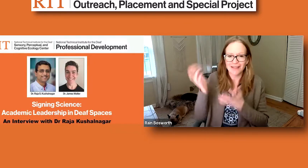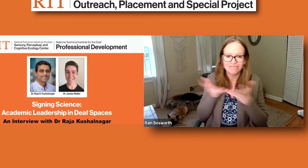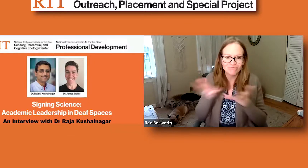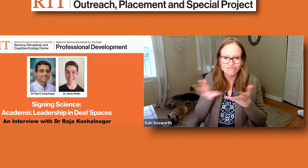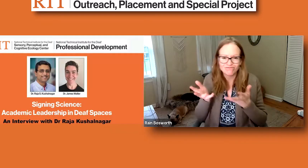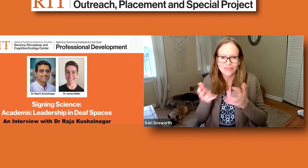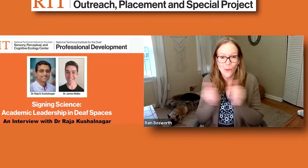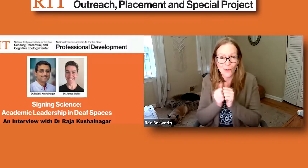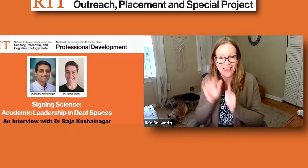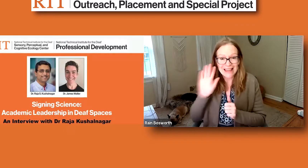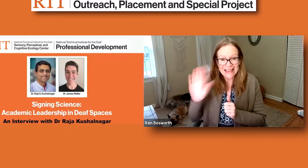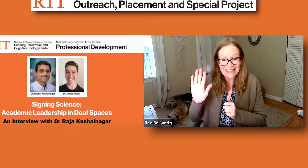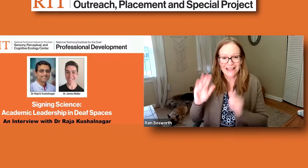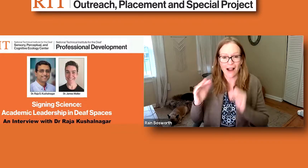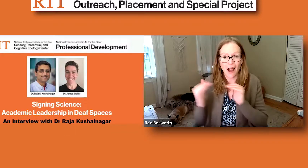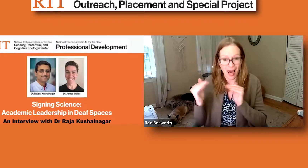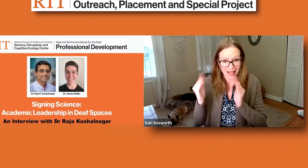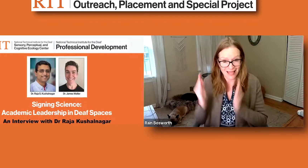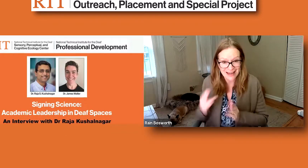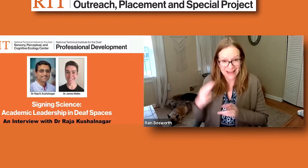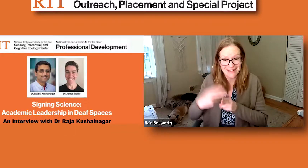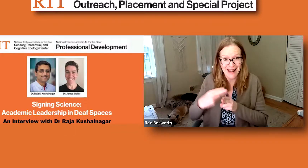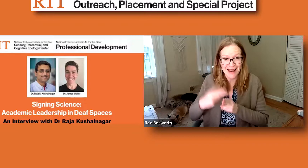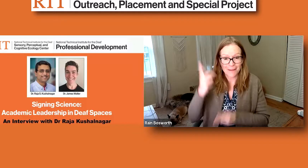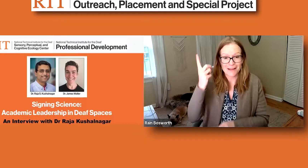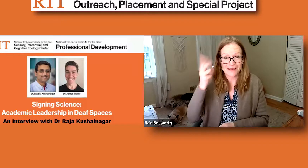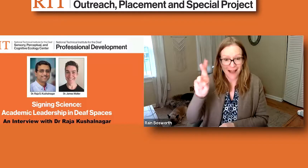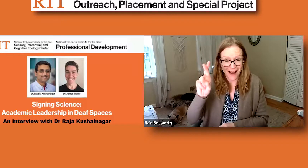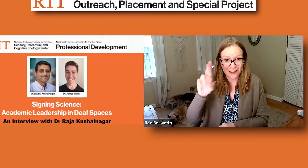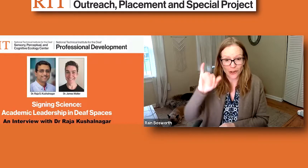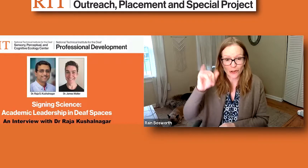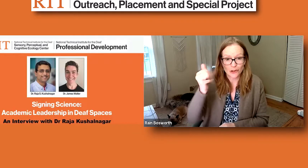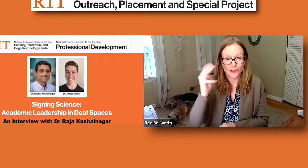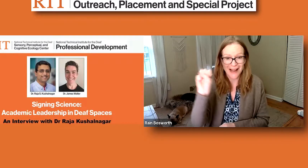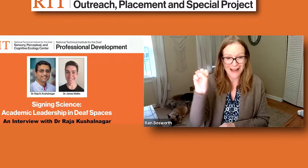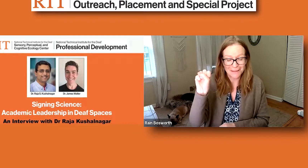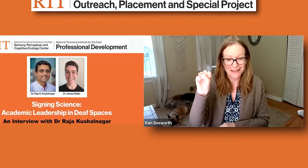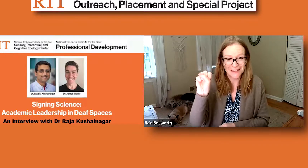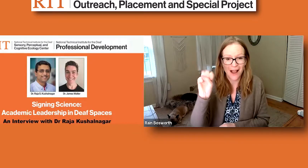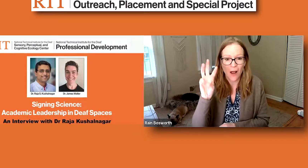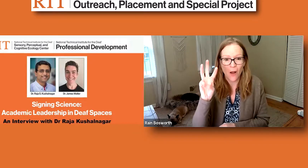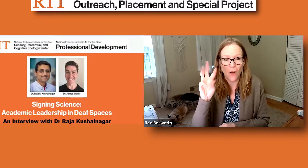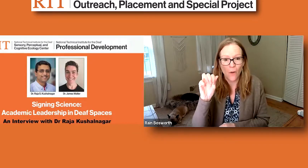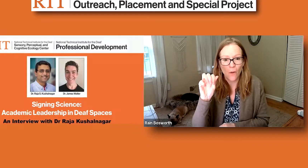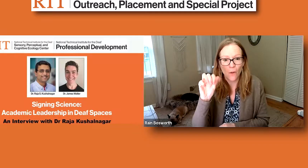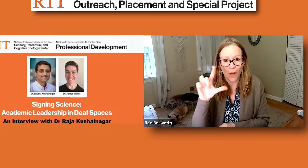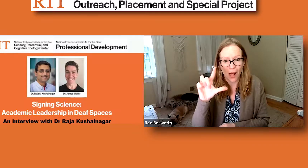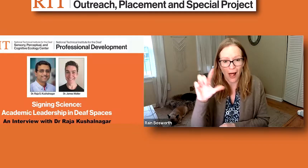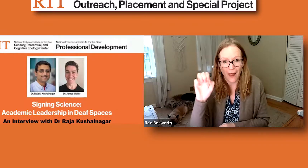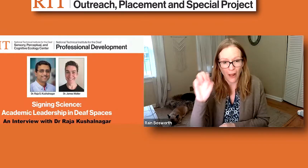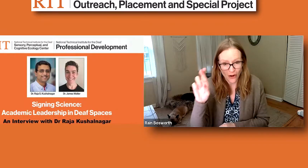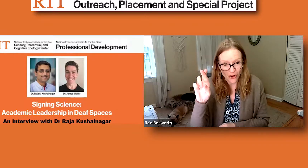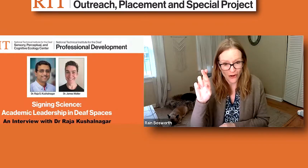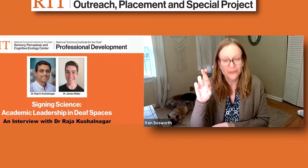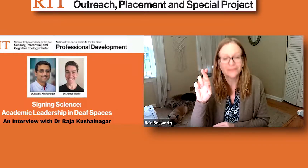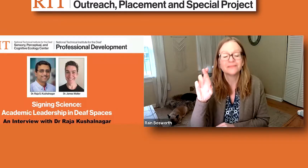So today we're here to see how Raja interacts with one of his colleagues, Dr. James Waller.